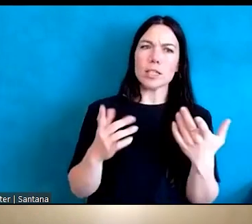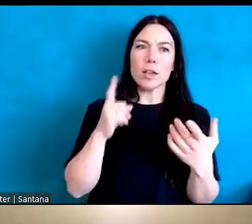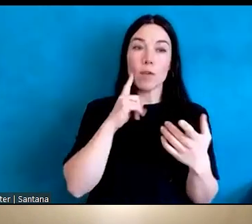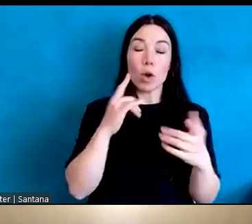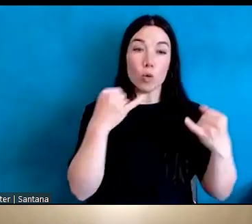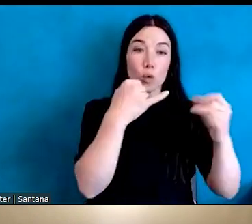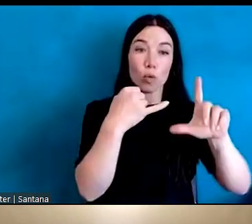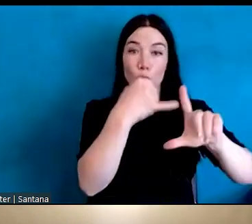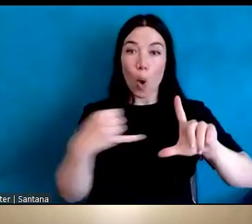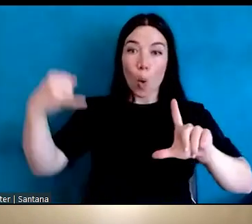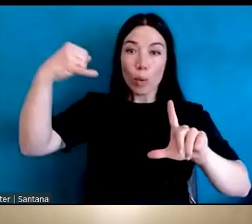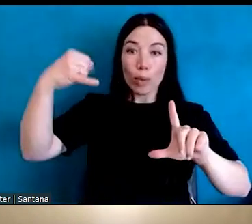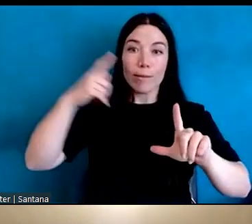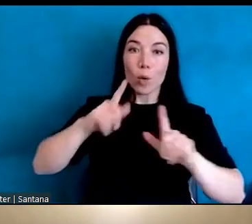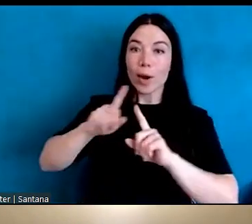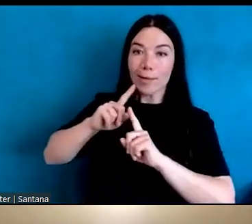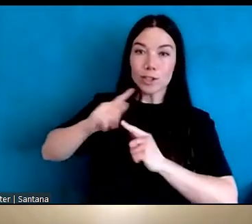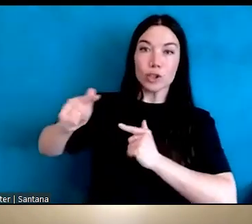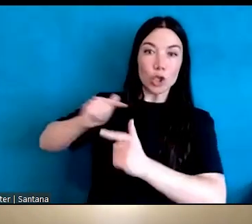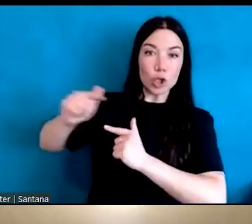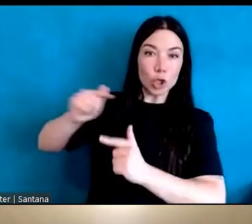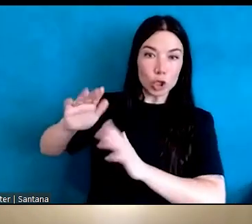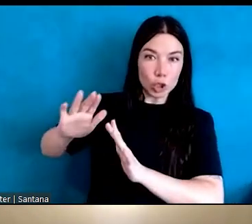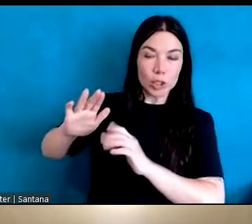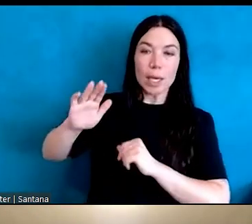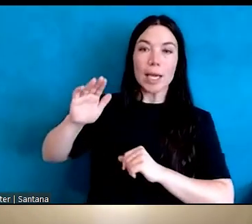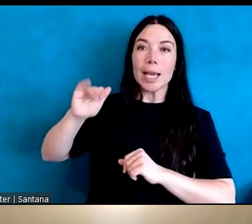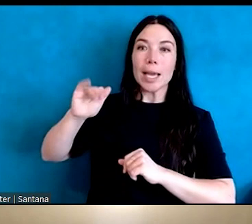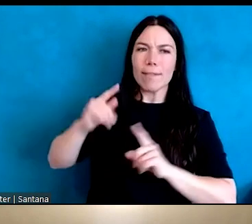influenced each other such that gains in one lead to gains in the other.